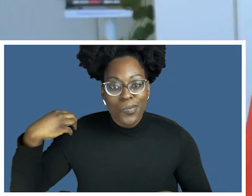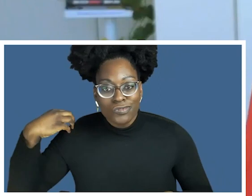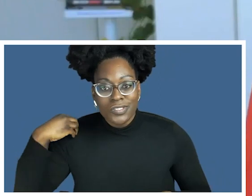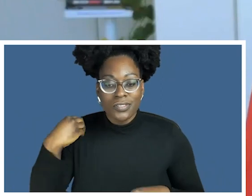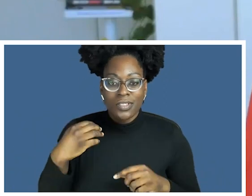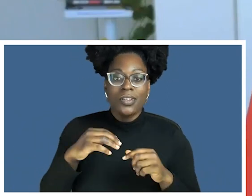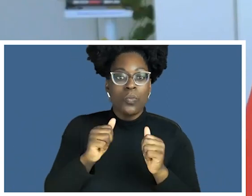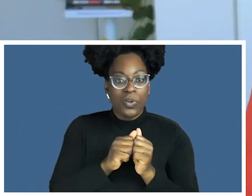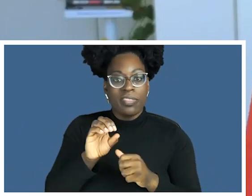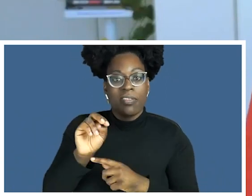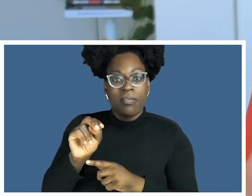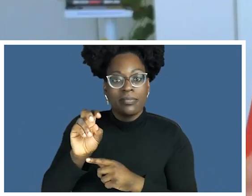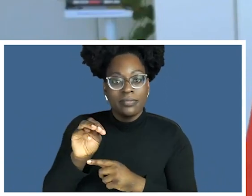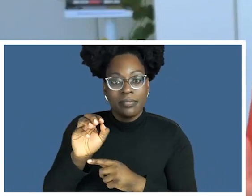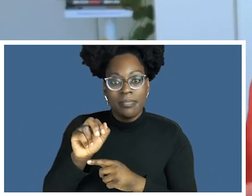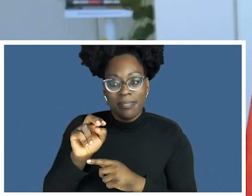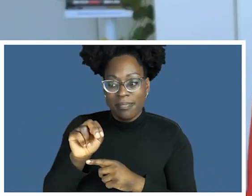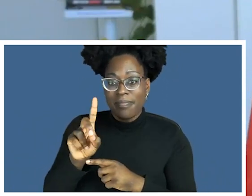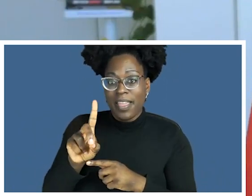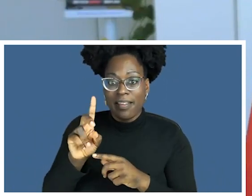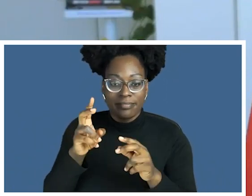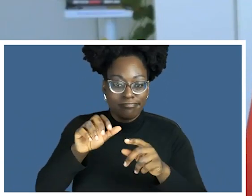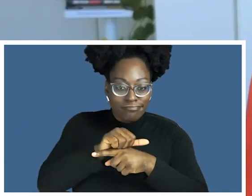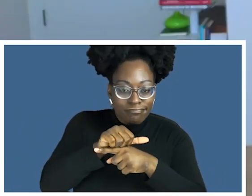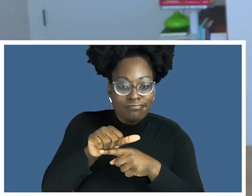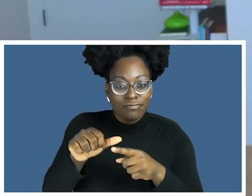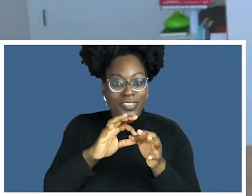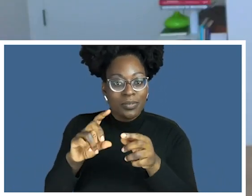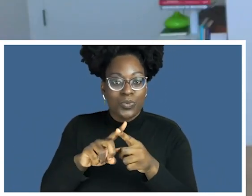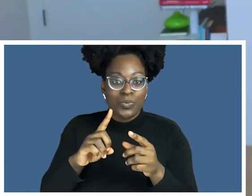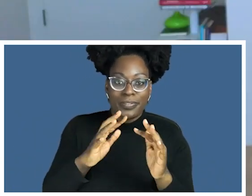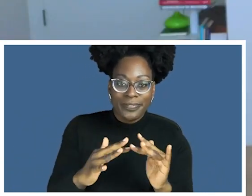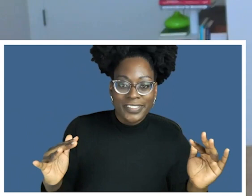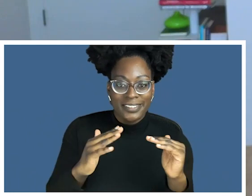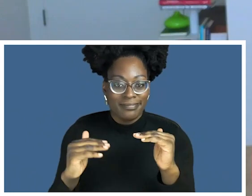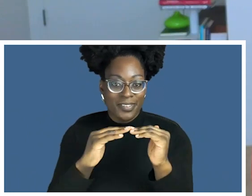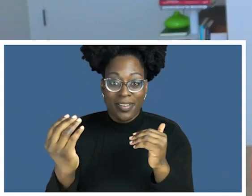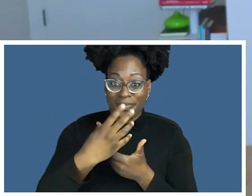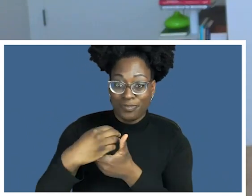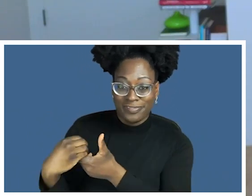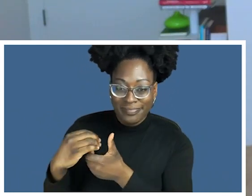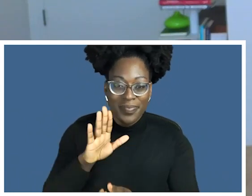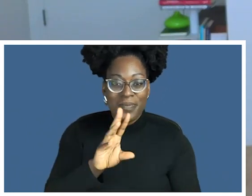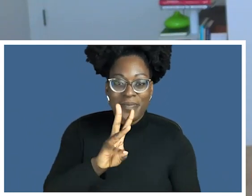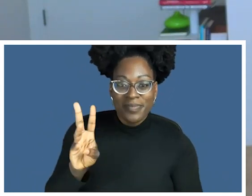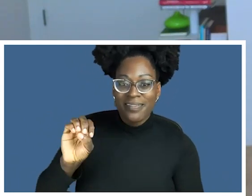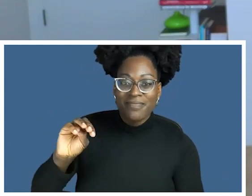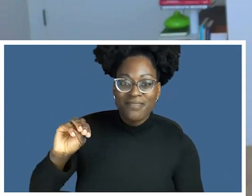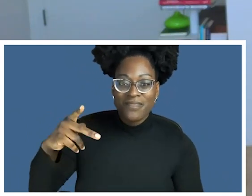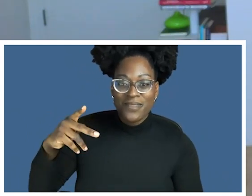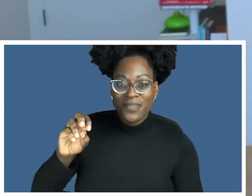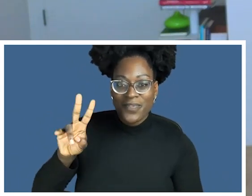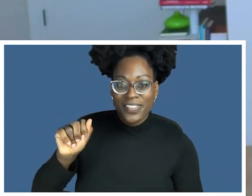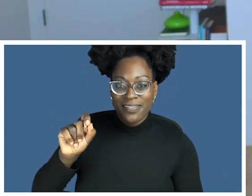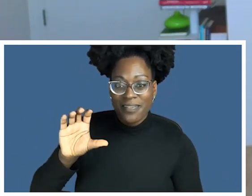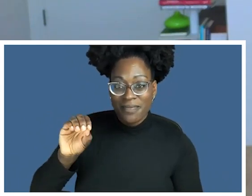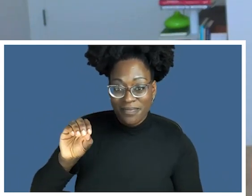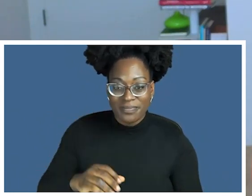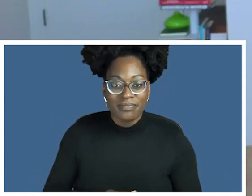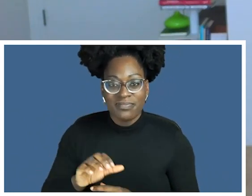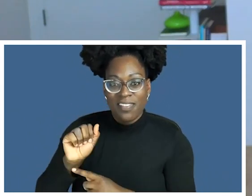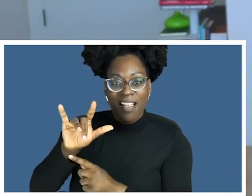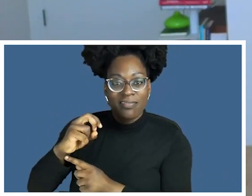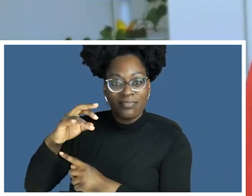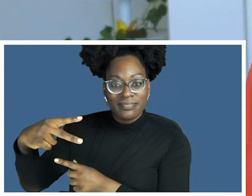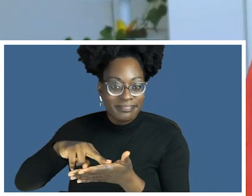courses focused on Diversity, Equity, and Inclusion. You can learn more at Empovia.com.